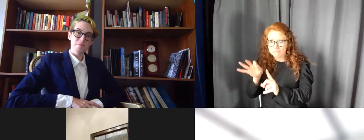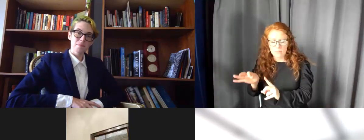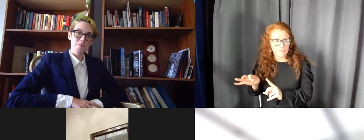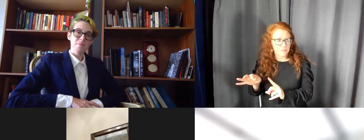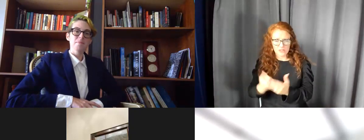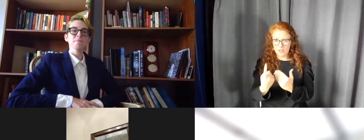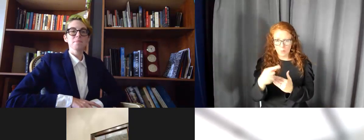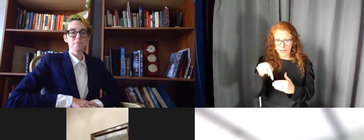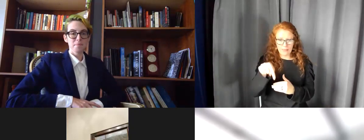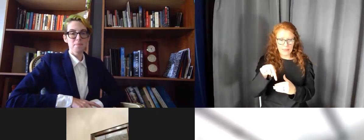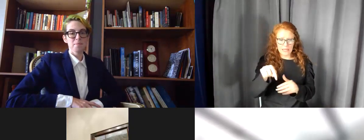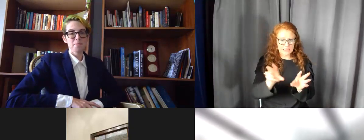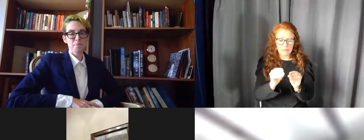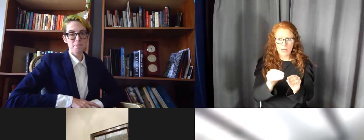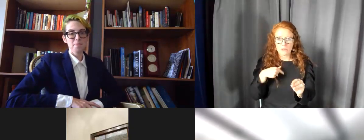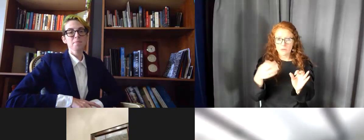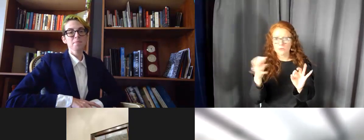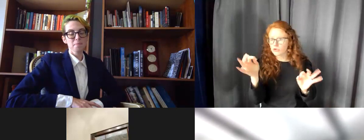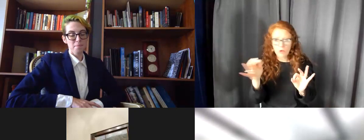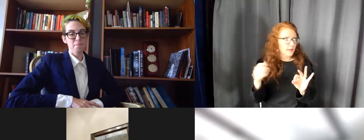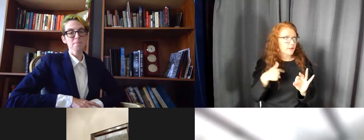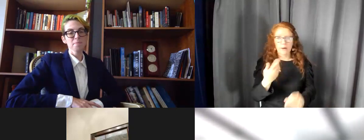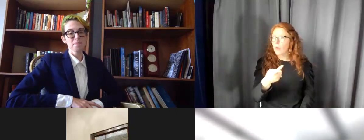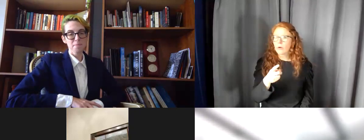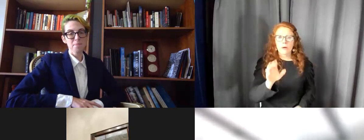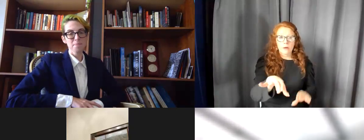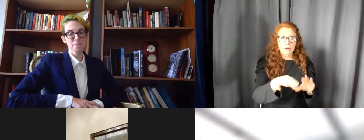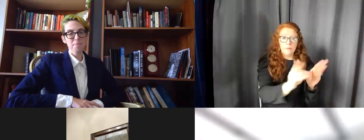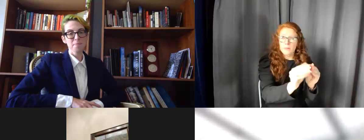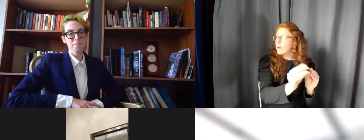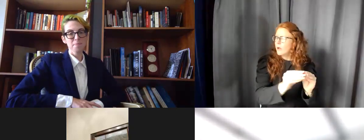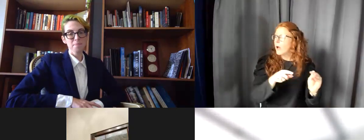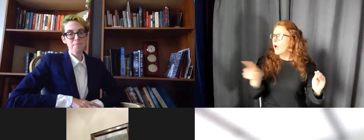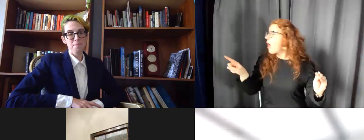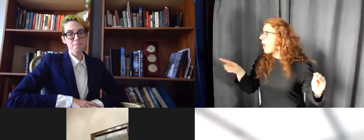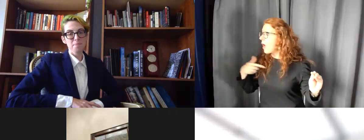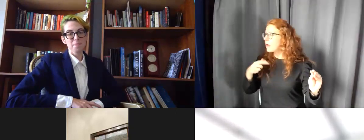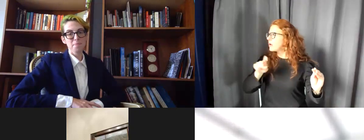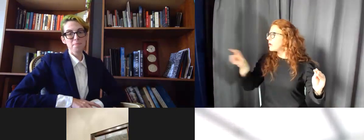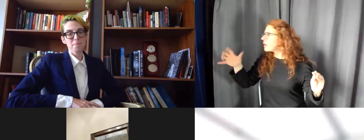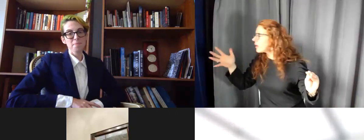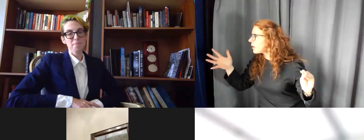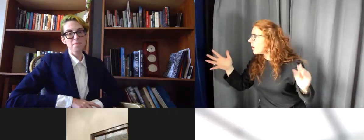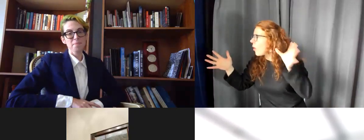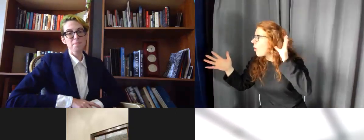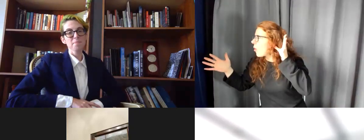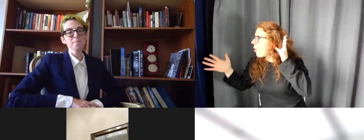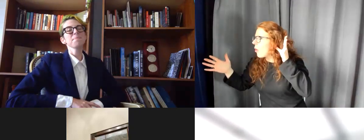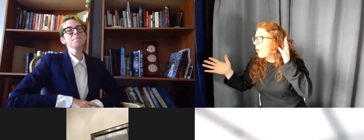Jordan Radford: momentarily distracted. It has to look away, or they have to walk away, and their speakers still on it. It is just